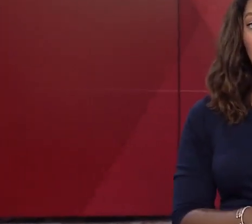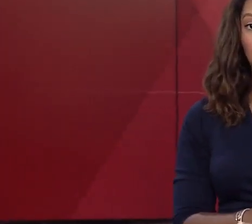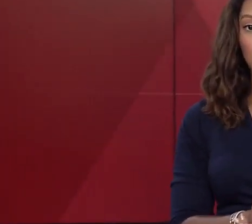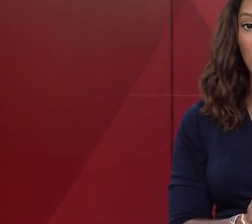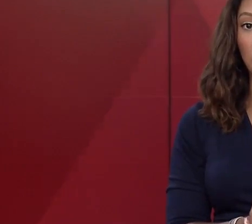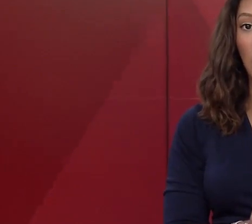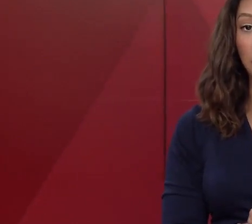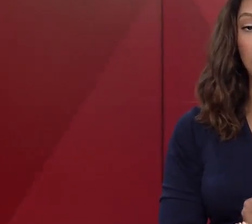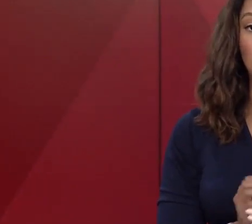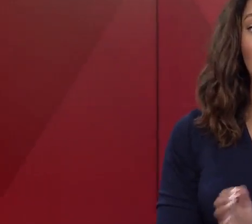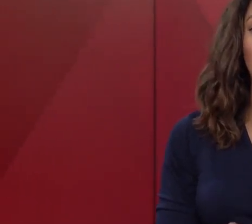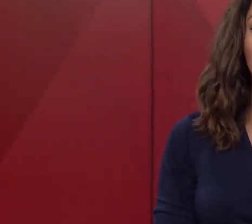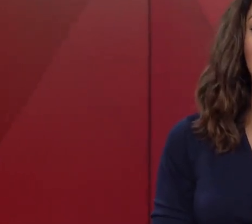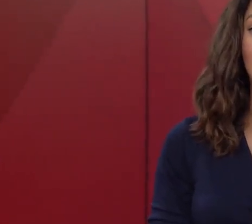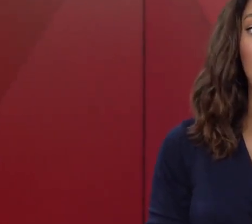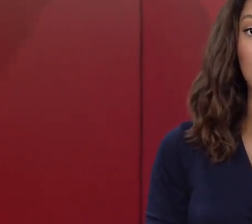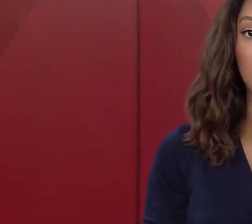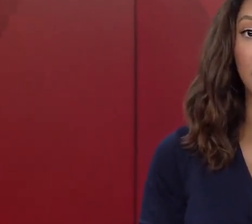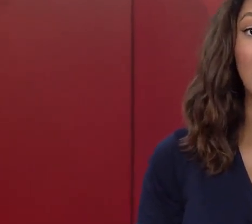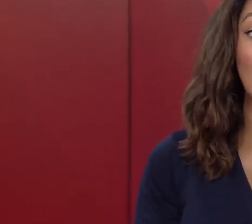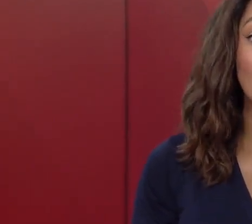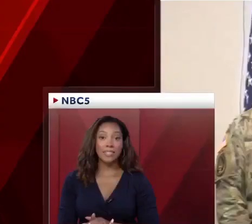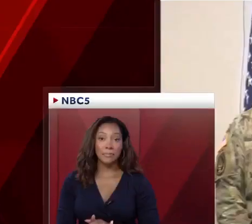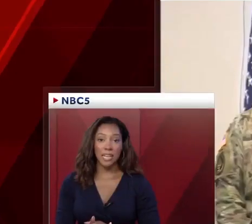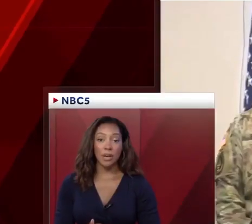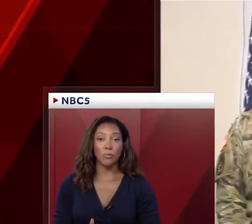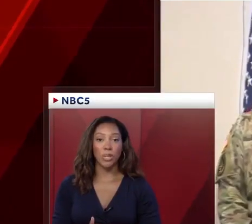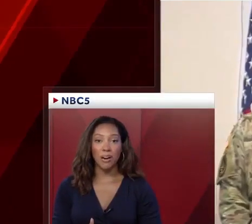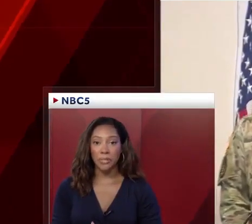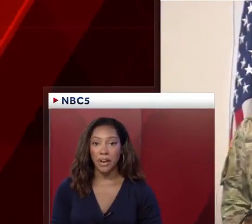WEATHER ALERT. GOOD MORNING ONCE AGAIN. I’M ZURI HOFFMAN.